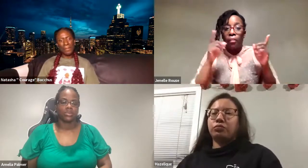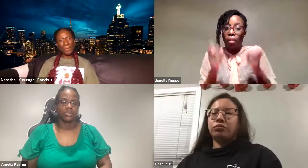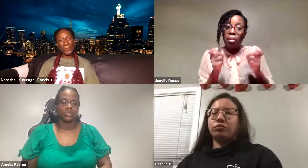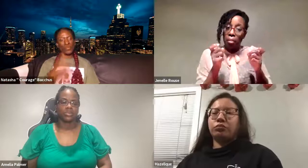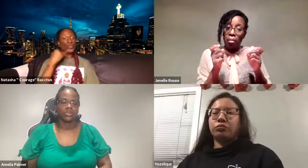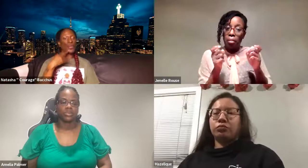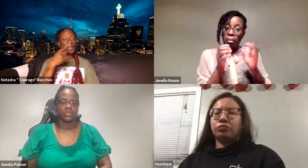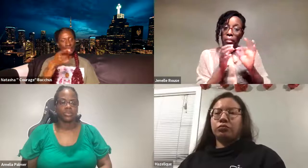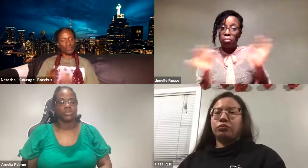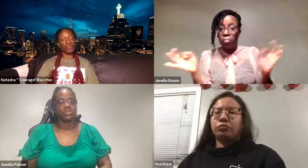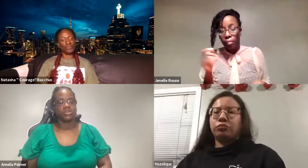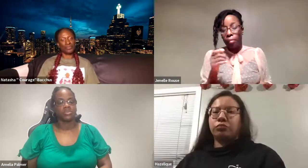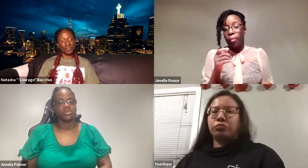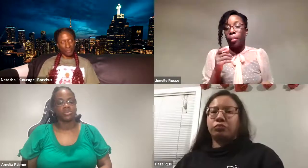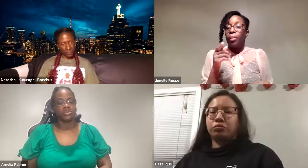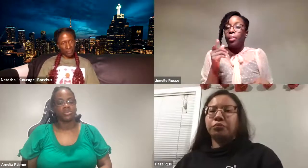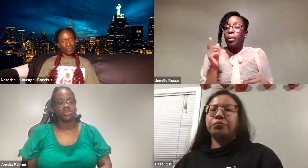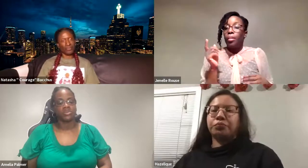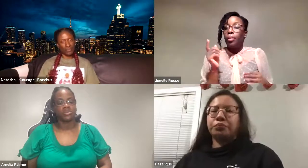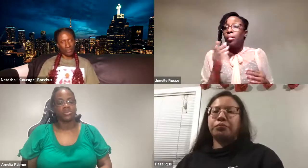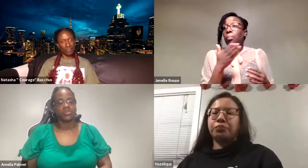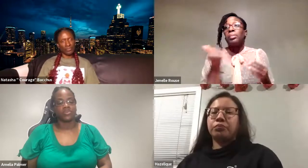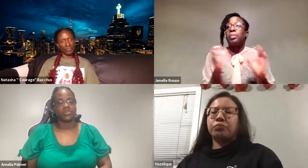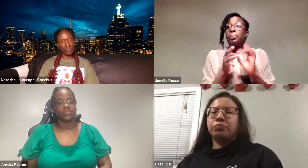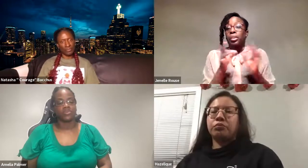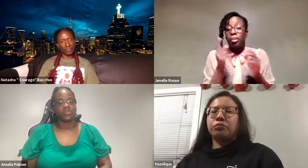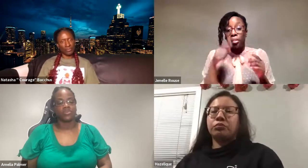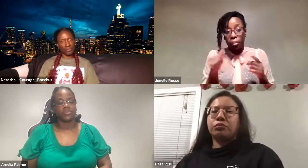you want to leave with everyone? - well says jenelle, quickly